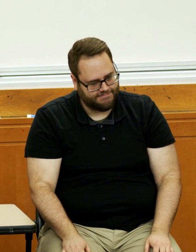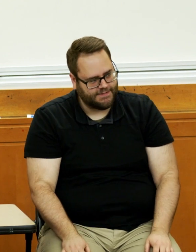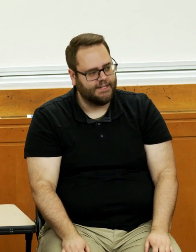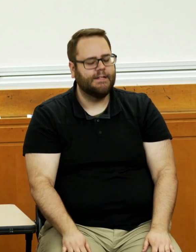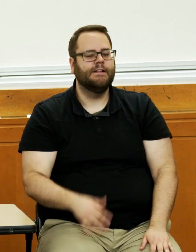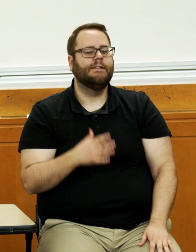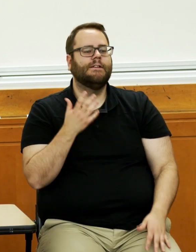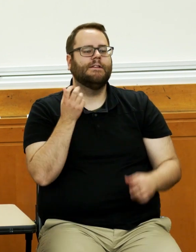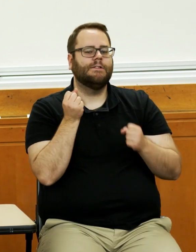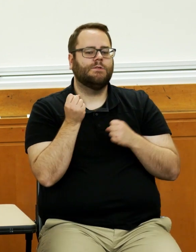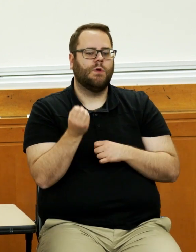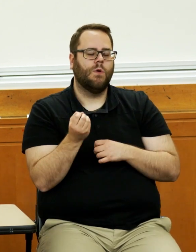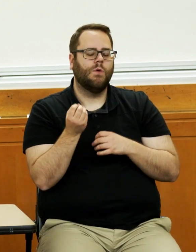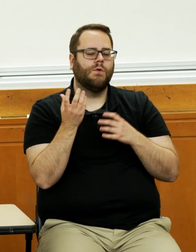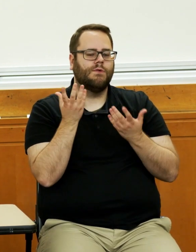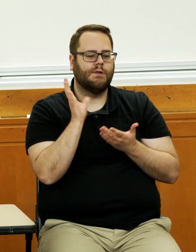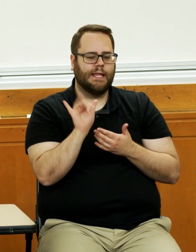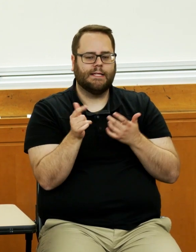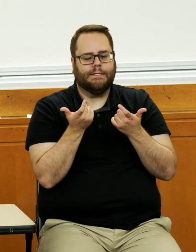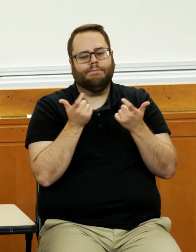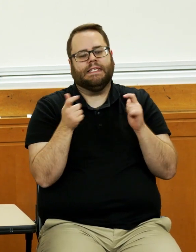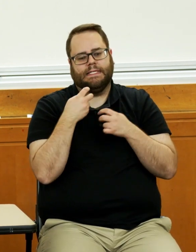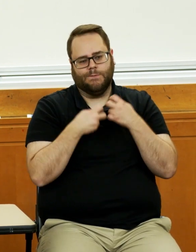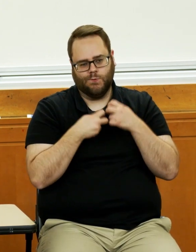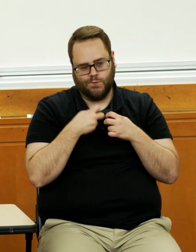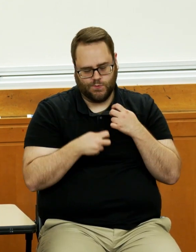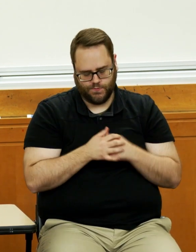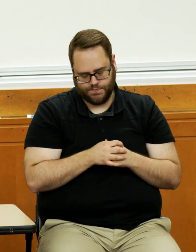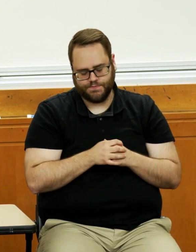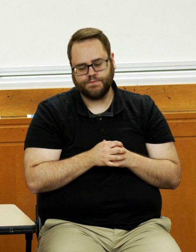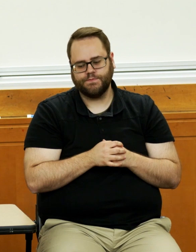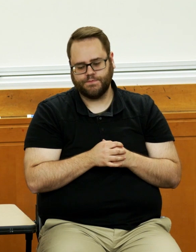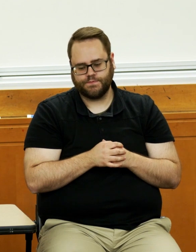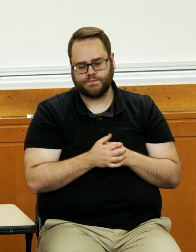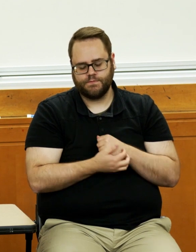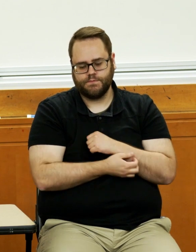I think that that is a big issue. But I also think, it's not so much about…yes,